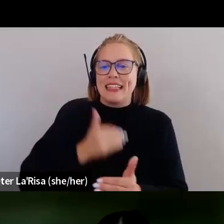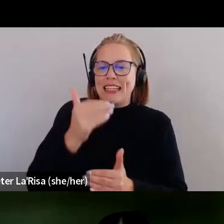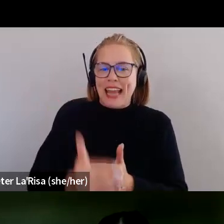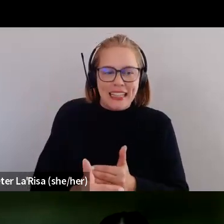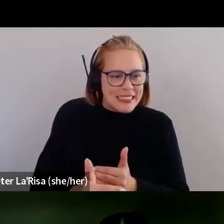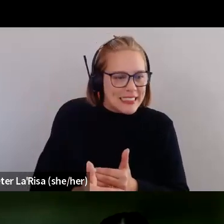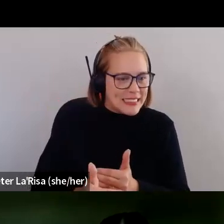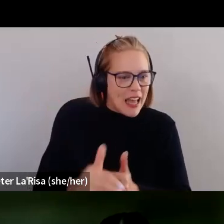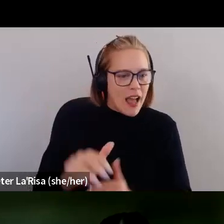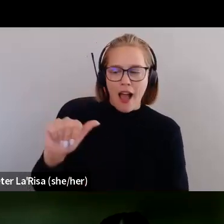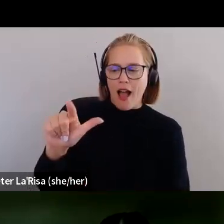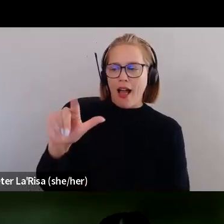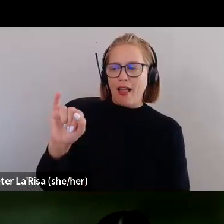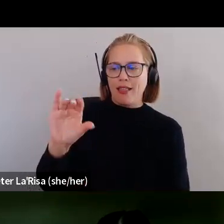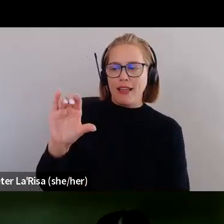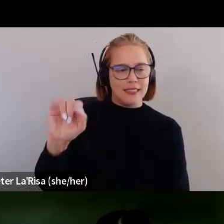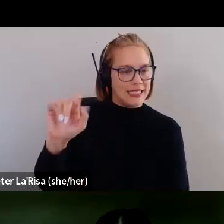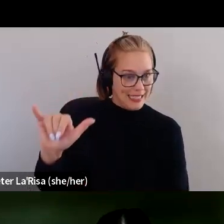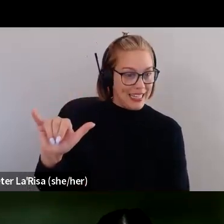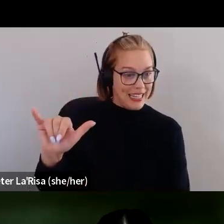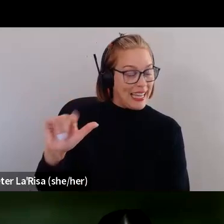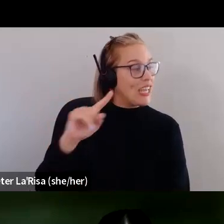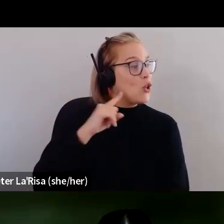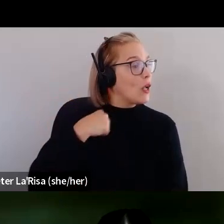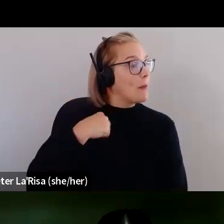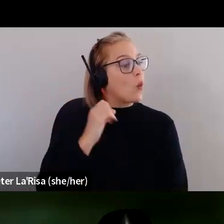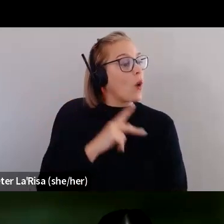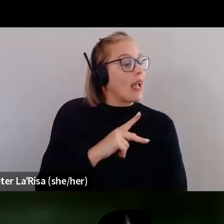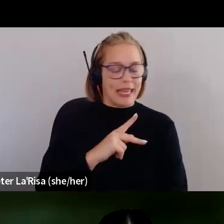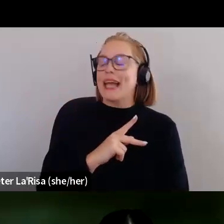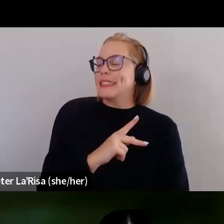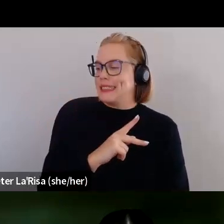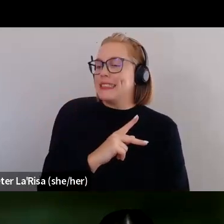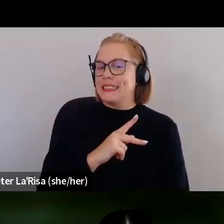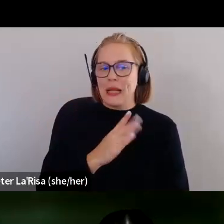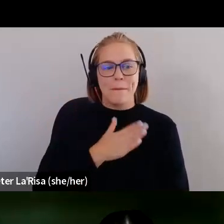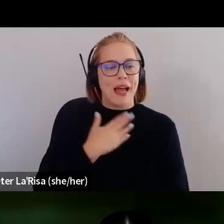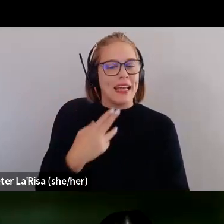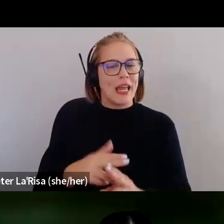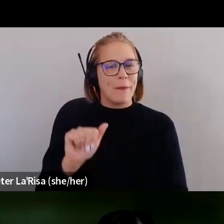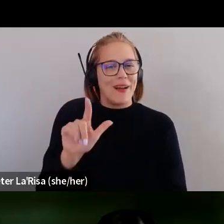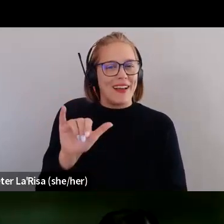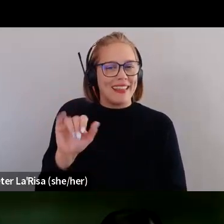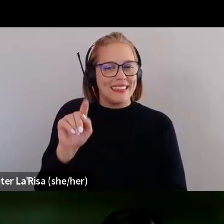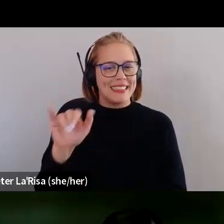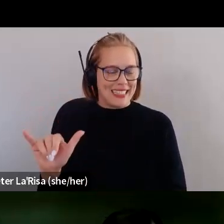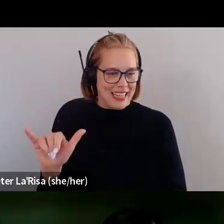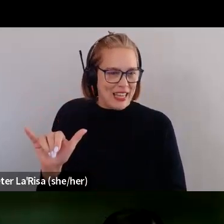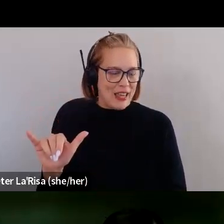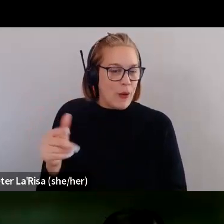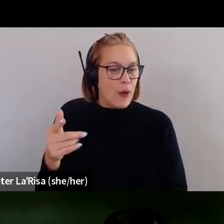someday I will be back to eat them again. Thank you, Rachel. I'm going going to go to Felicity. : Can you hear me okay?